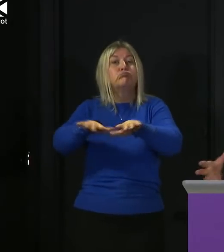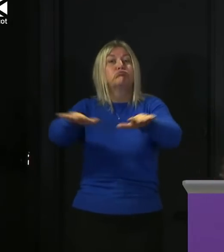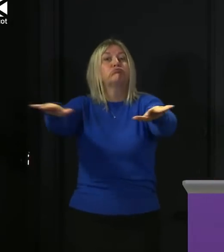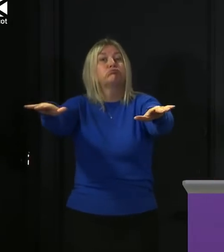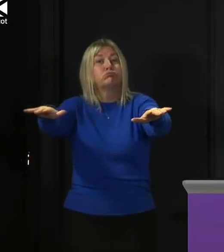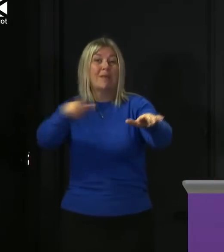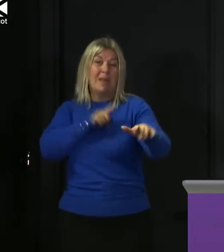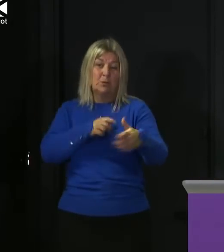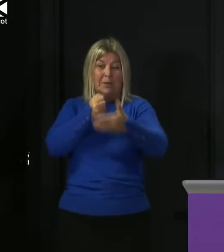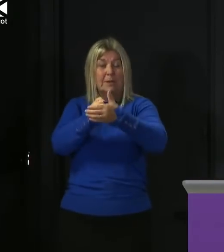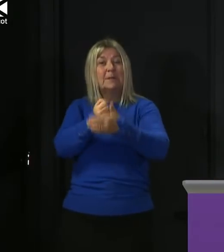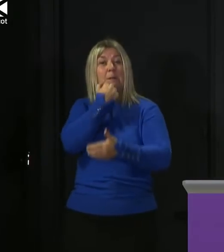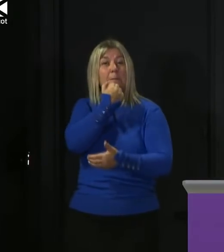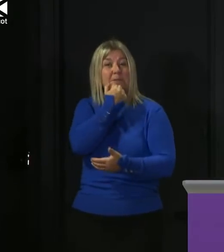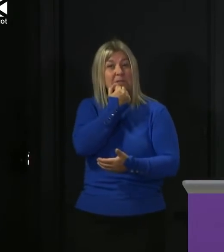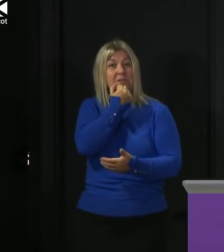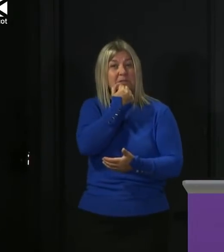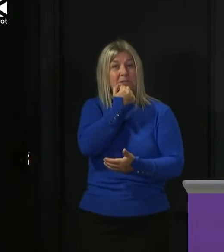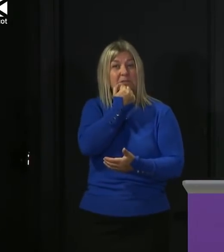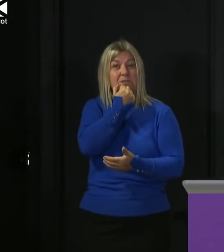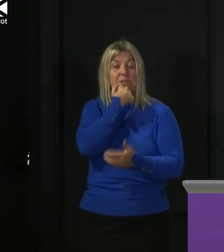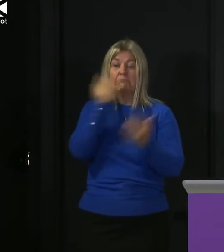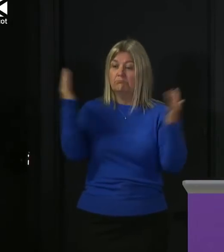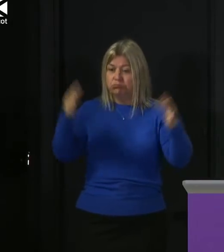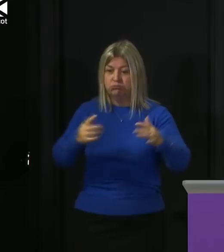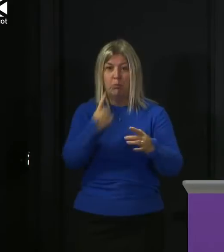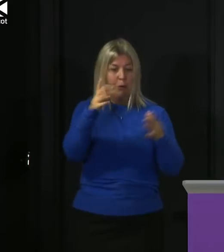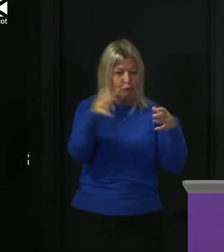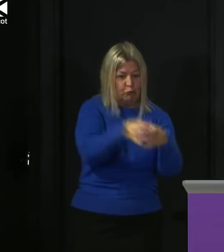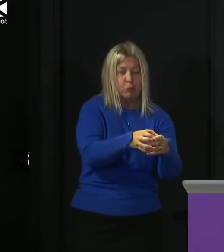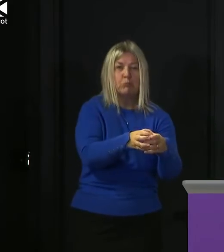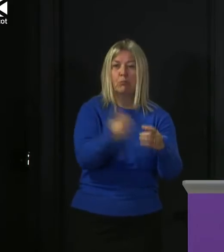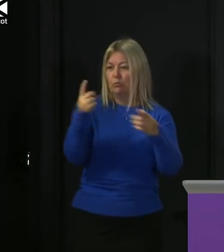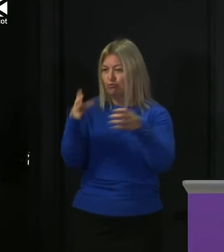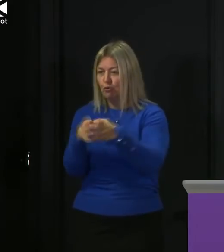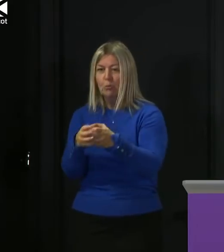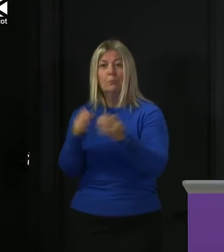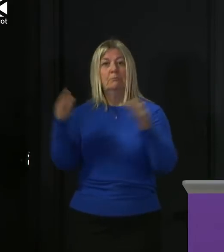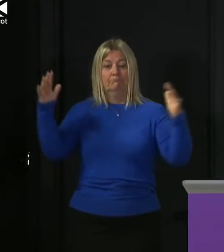who can come together in groups is a difficult but important way of trying to do that. But I do